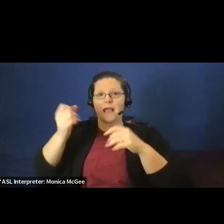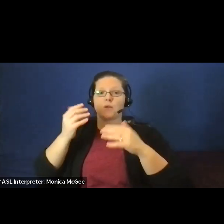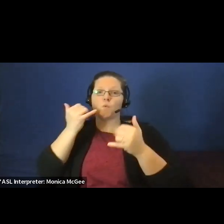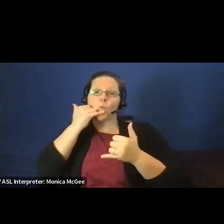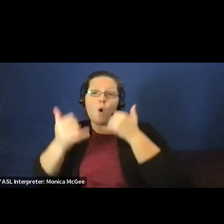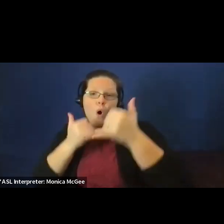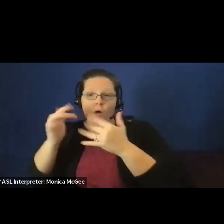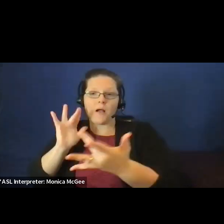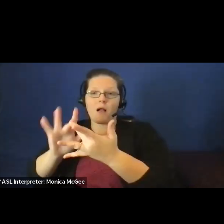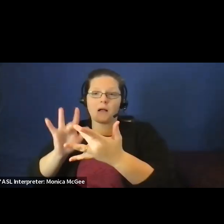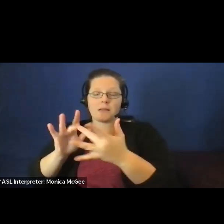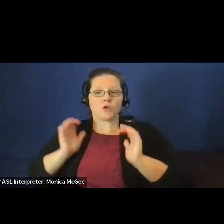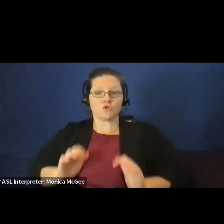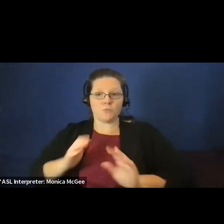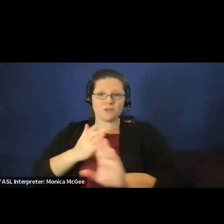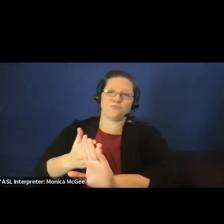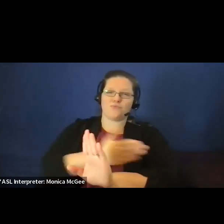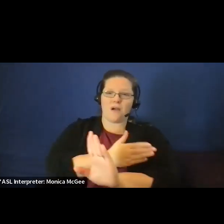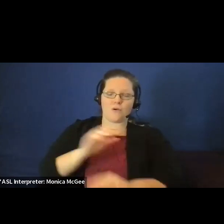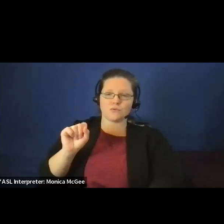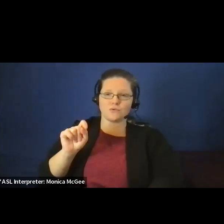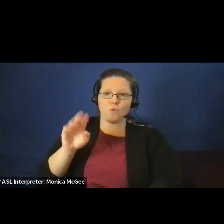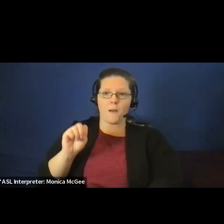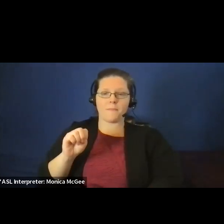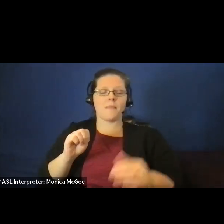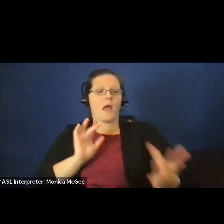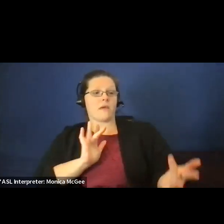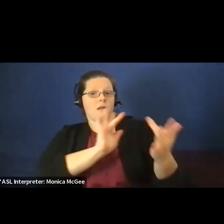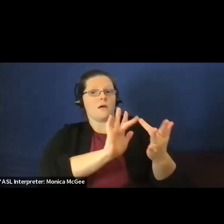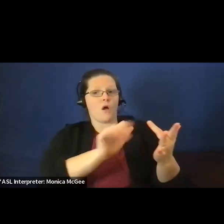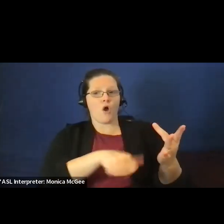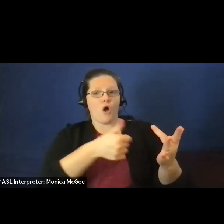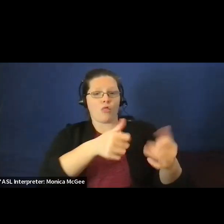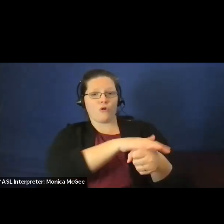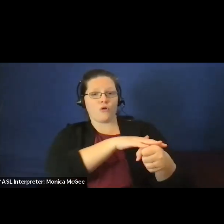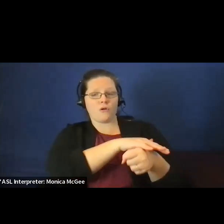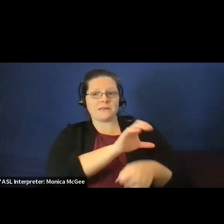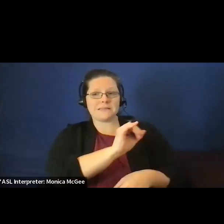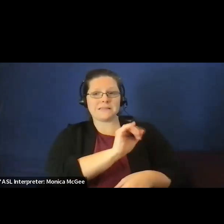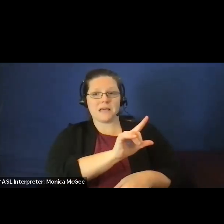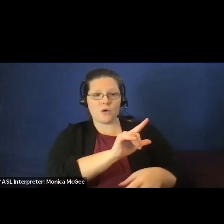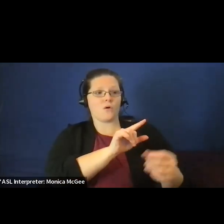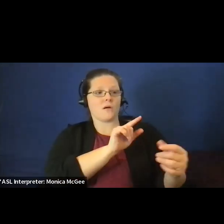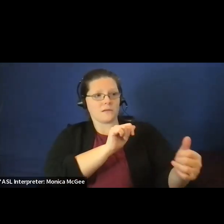having the understanding that they're calling the consumers before a storm